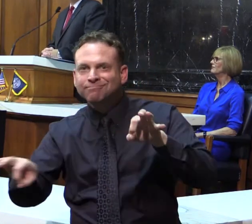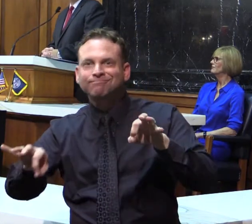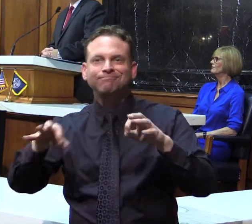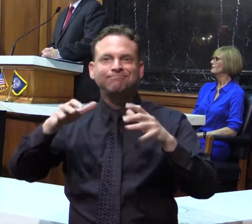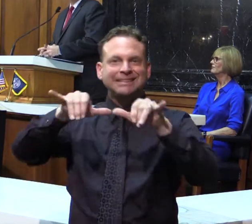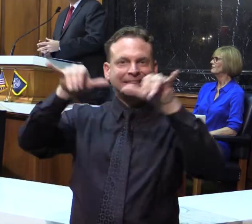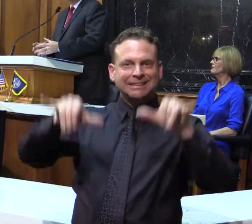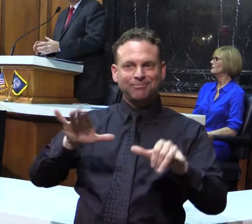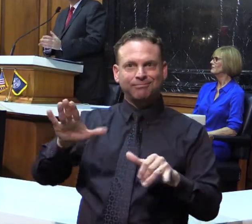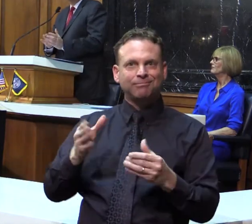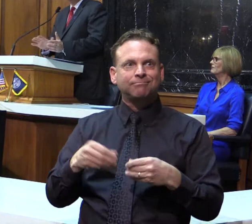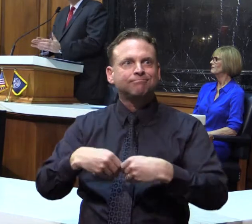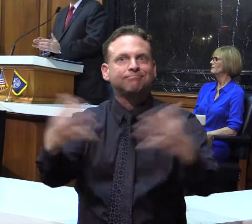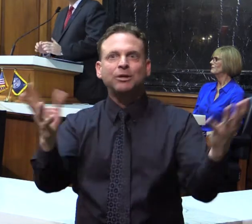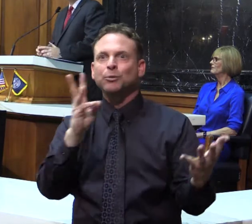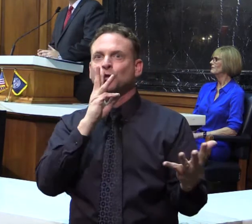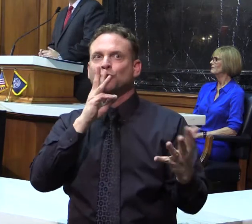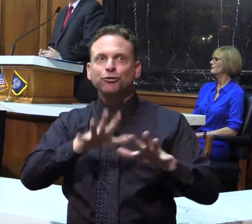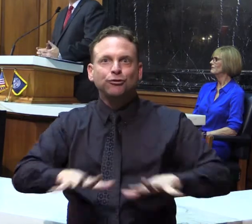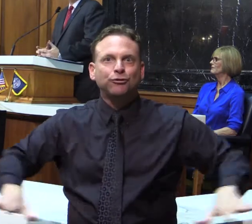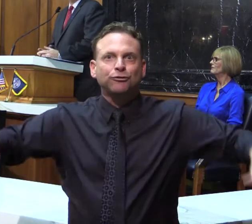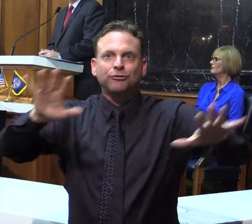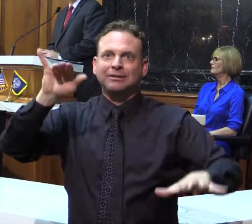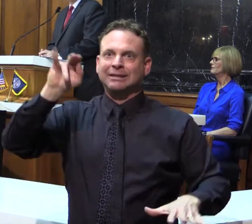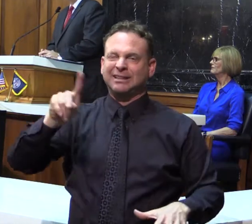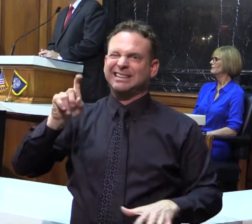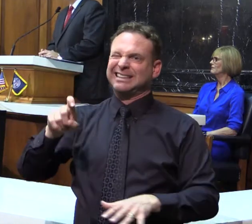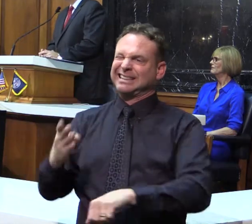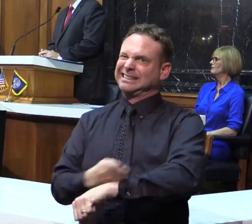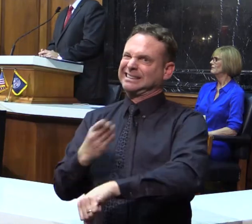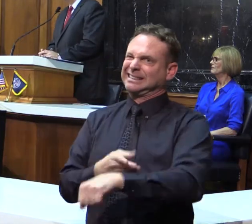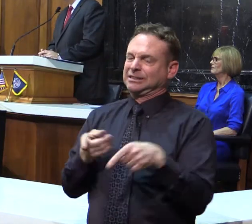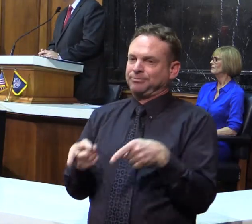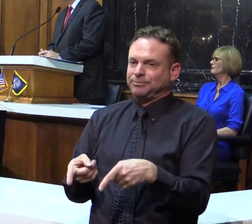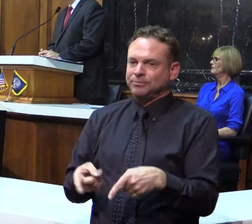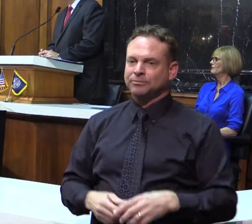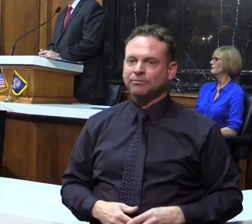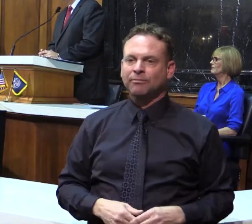governance structure needed to manage our operations and long-term strategy.